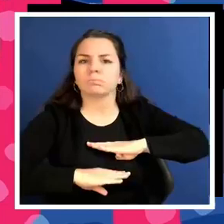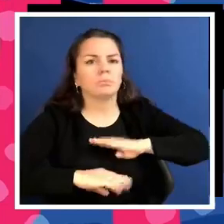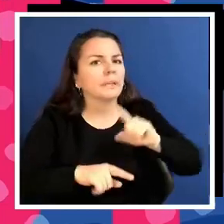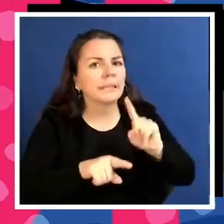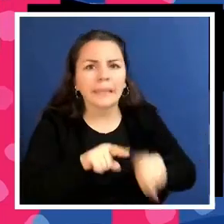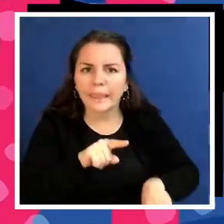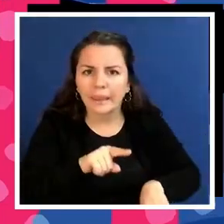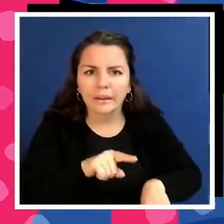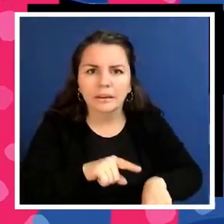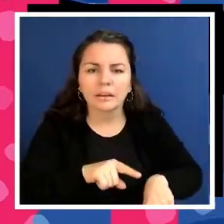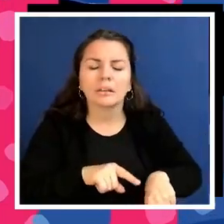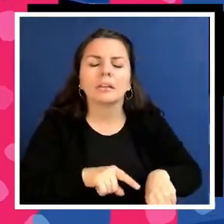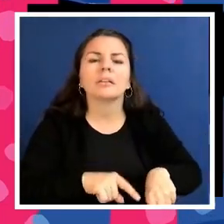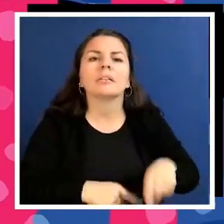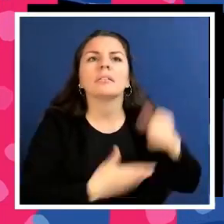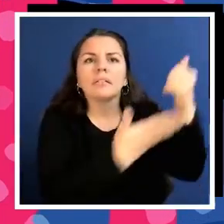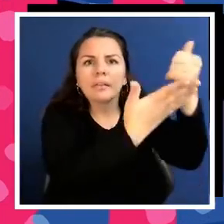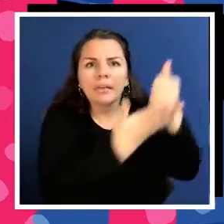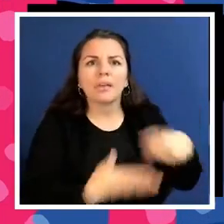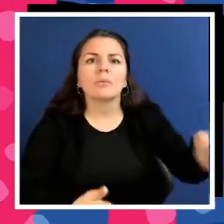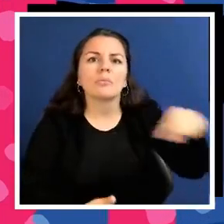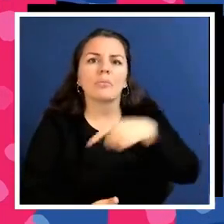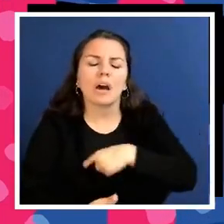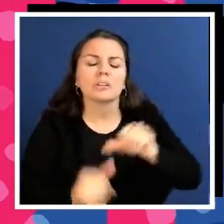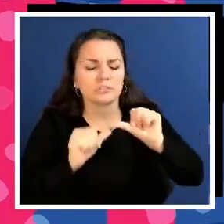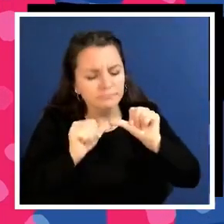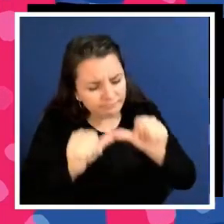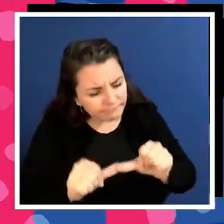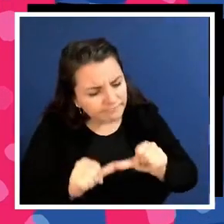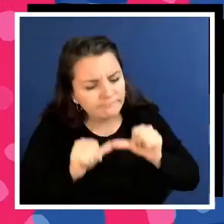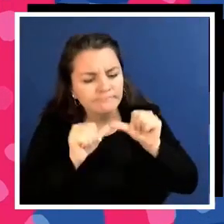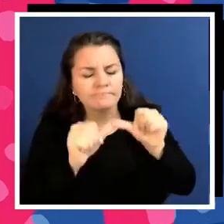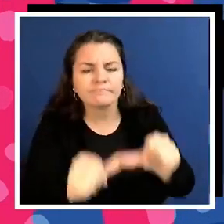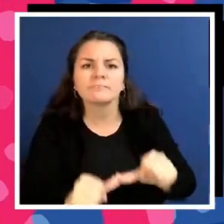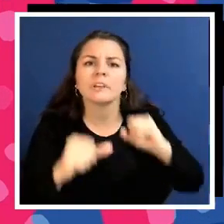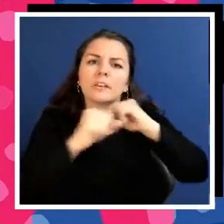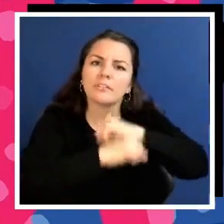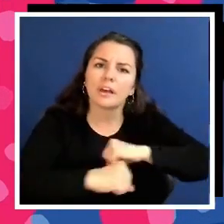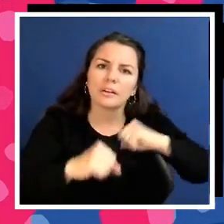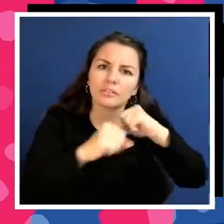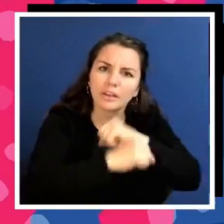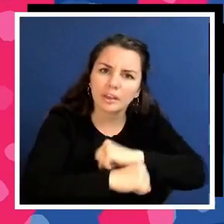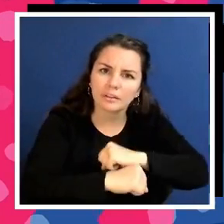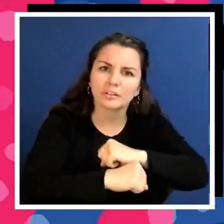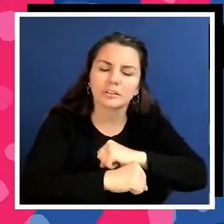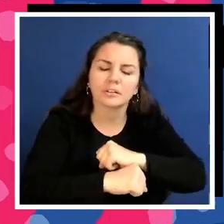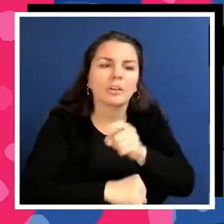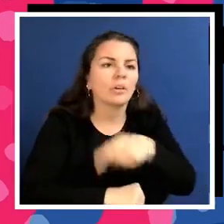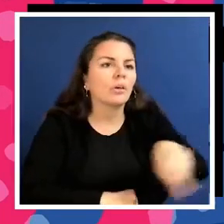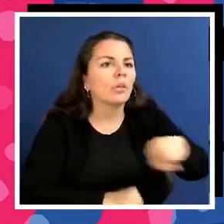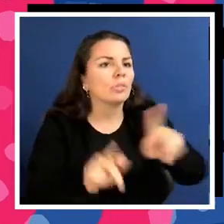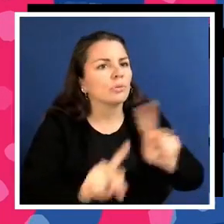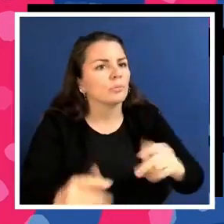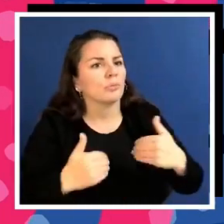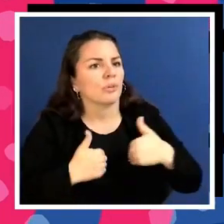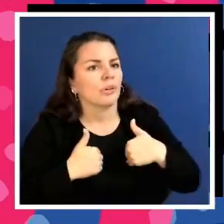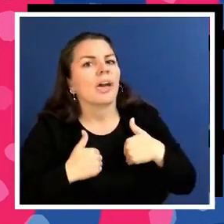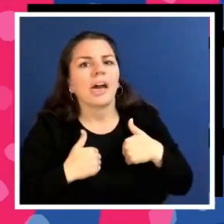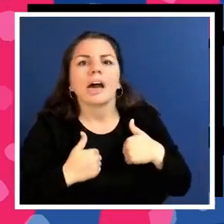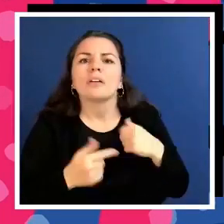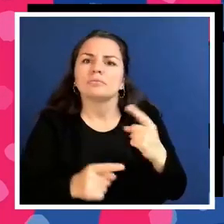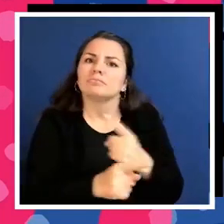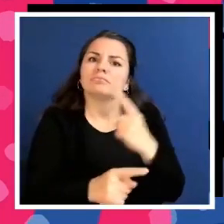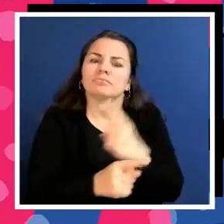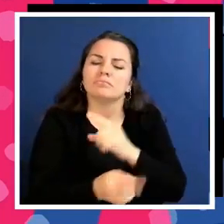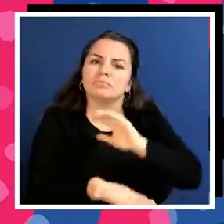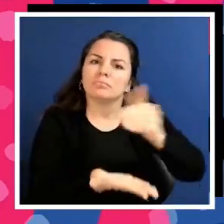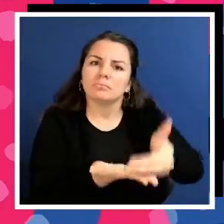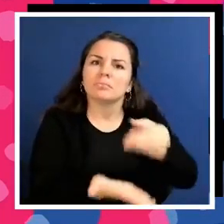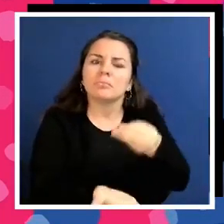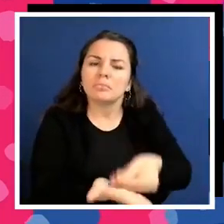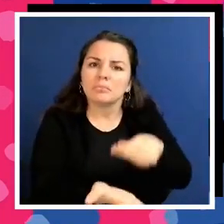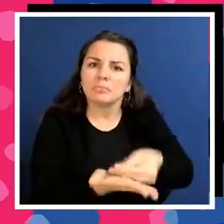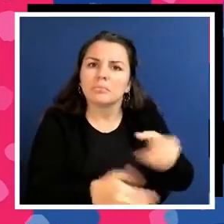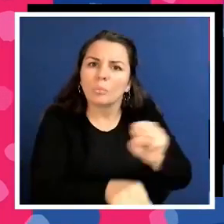HERE.